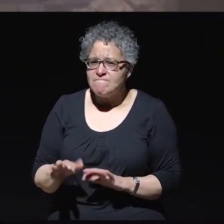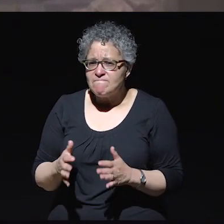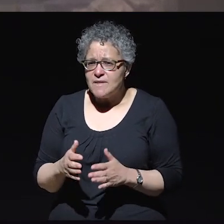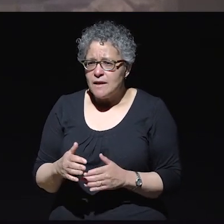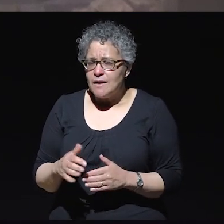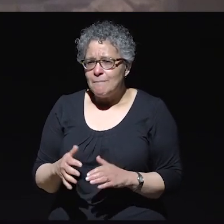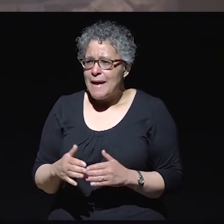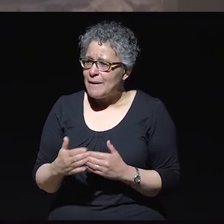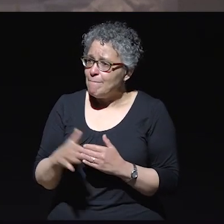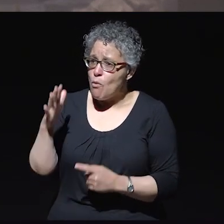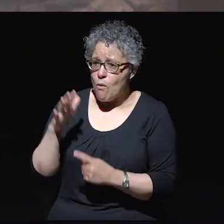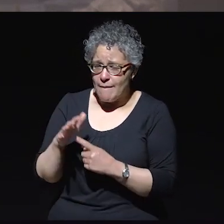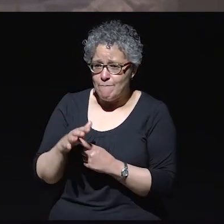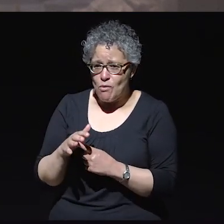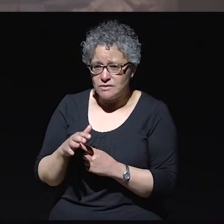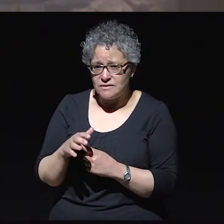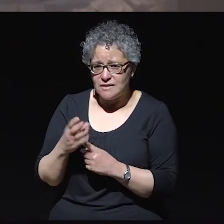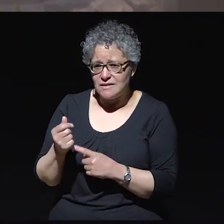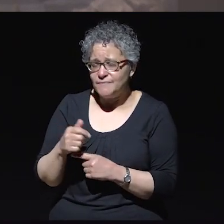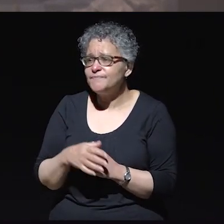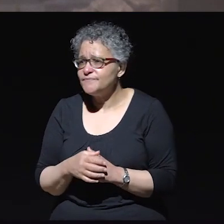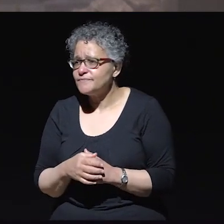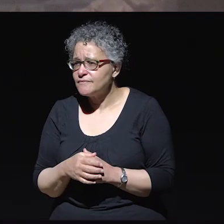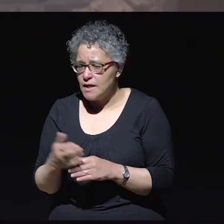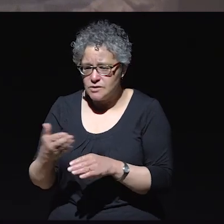than many people have thought, the early London period,